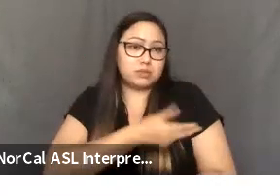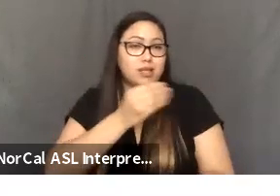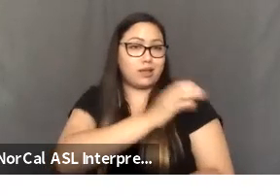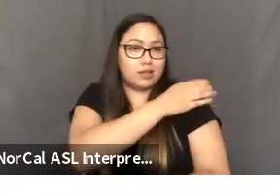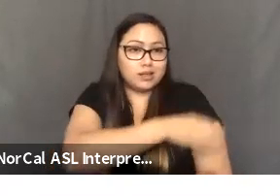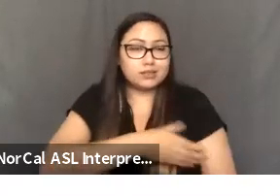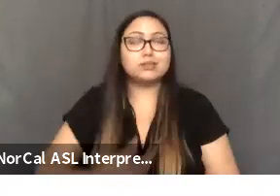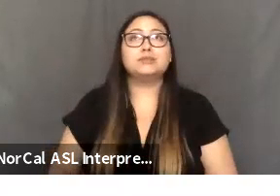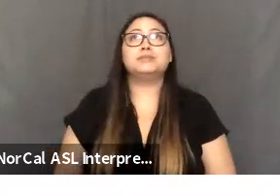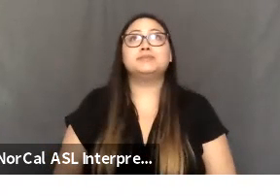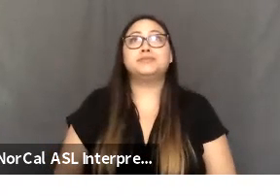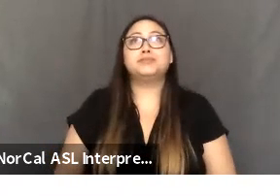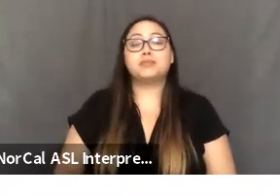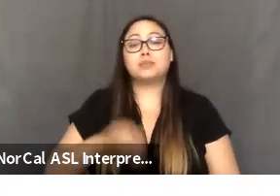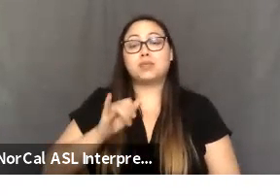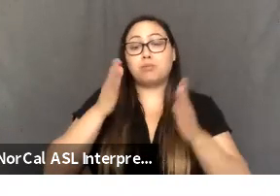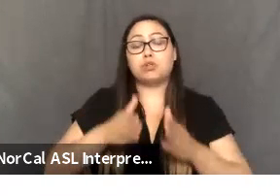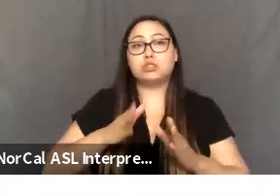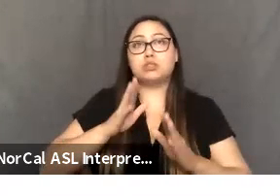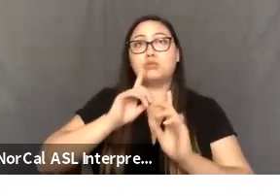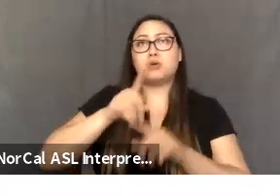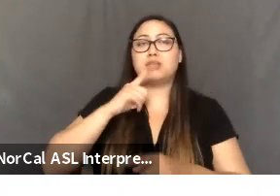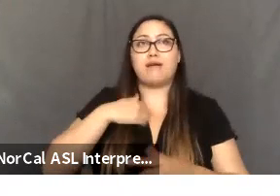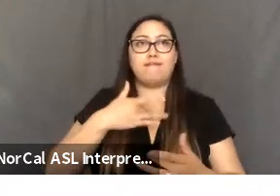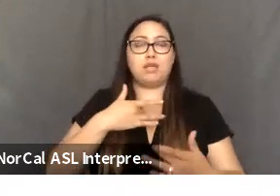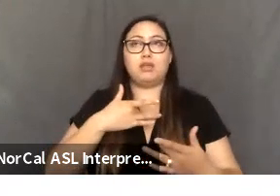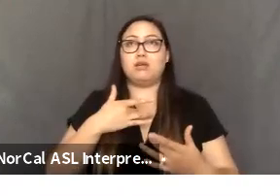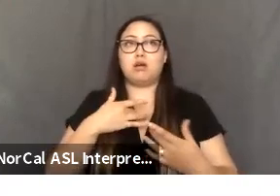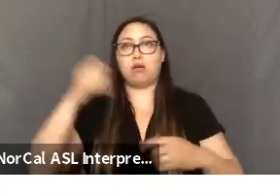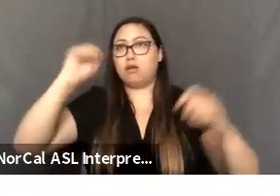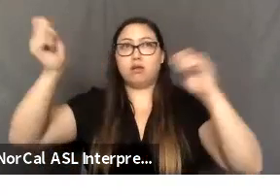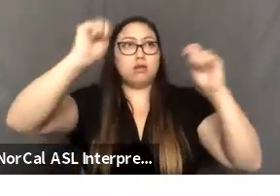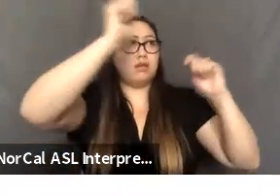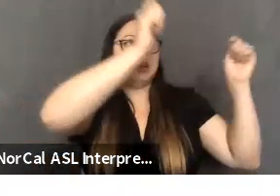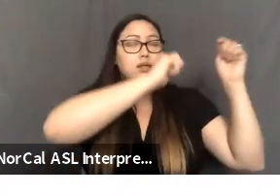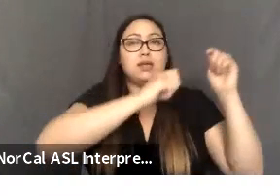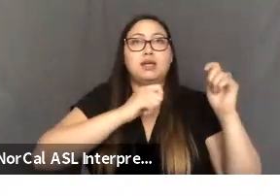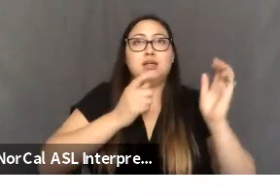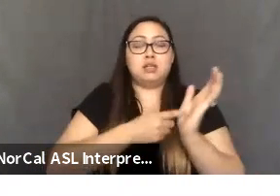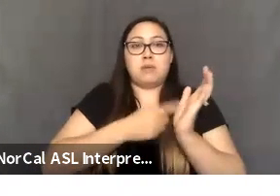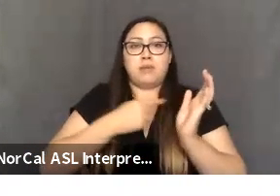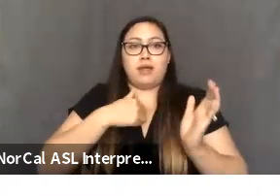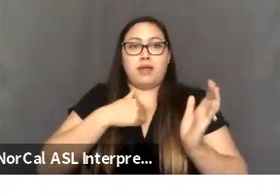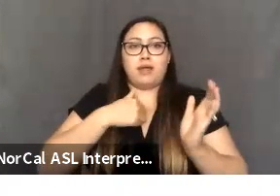reported, I feel like I wear so many hats that sometimes that does get put at the bottom of my